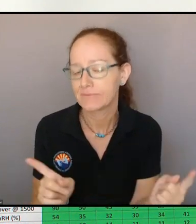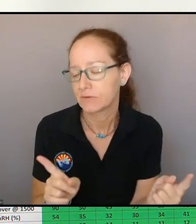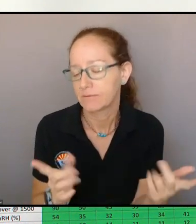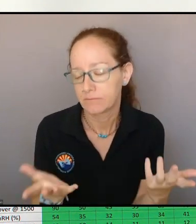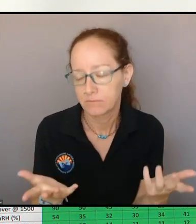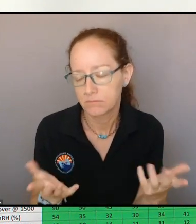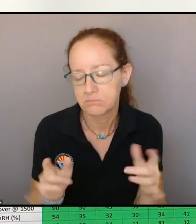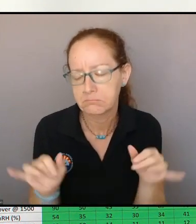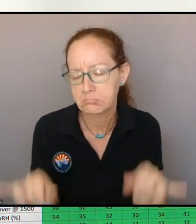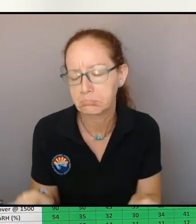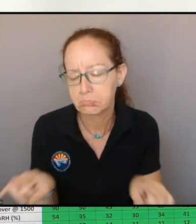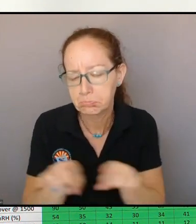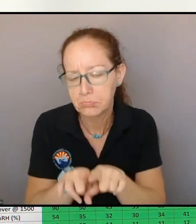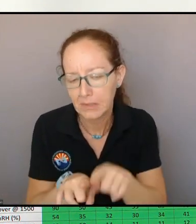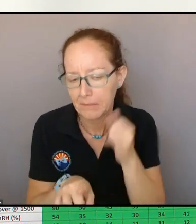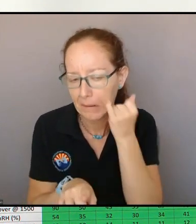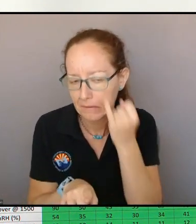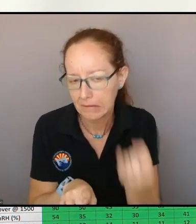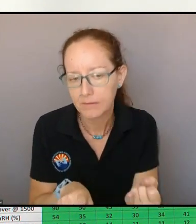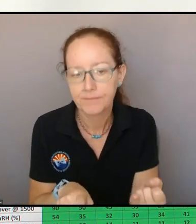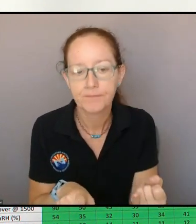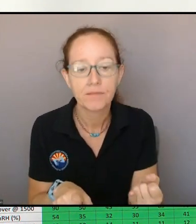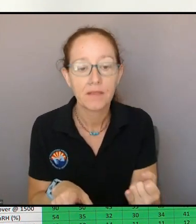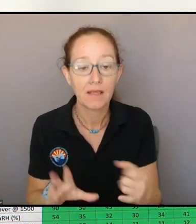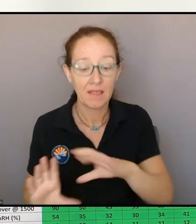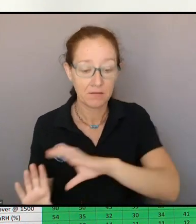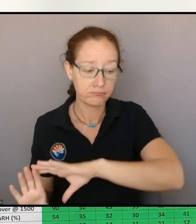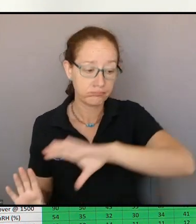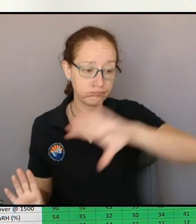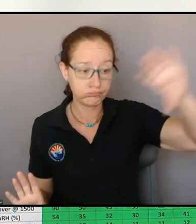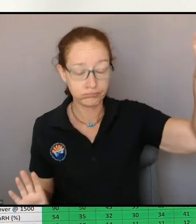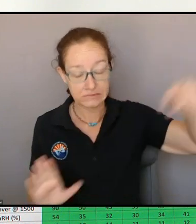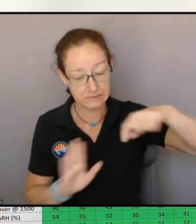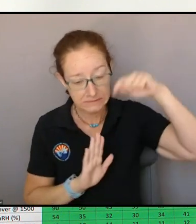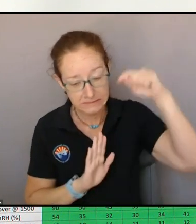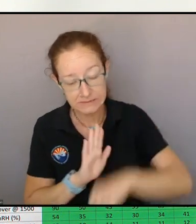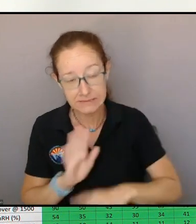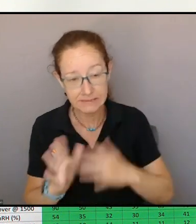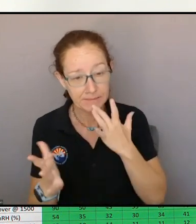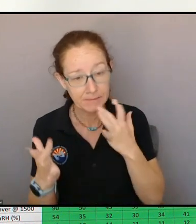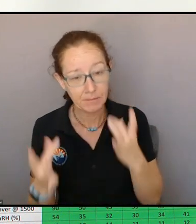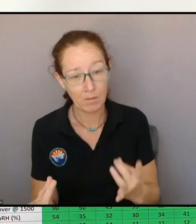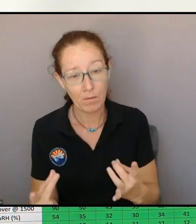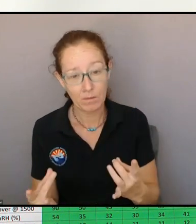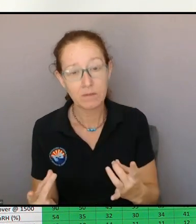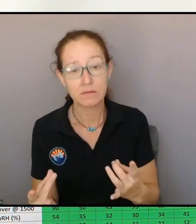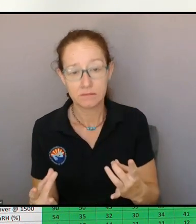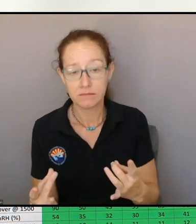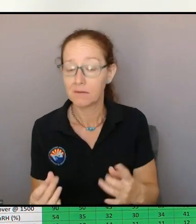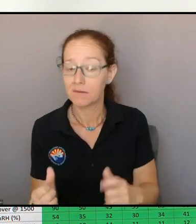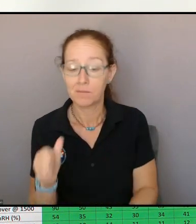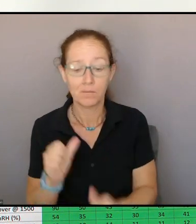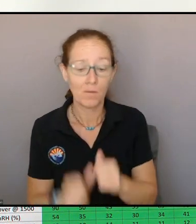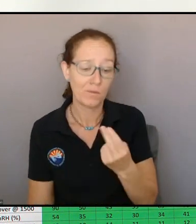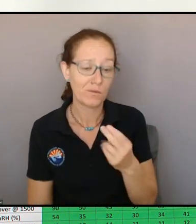pretty deep moisture, kind of oriented southwest to northeast across much of the state of New Mexico and beyond. That's a